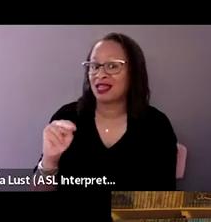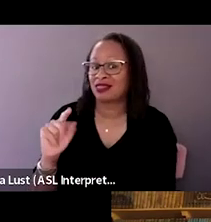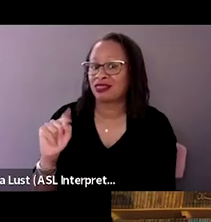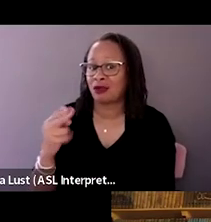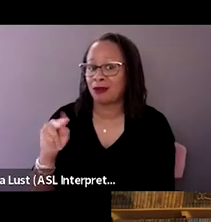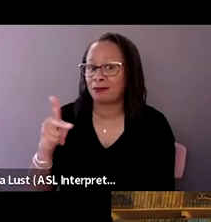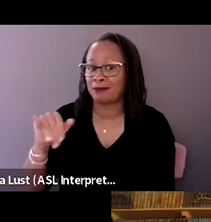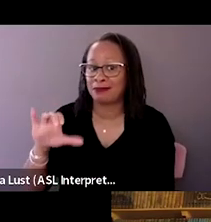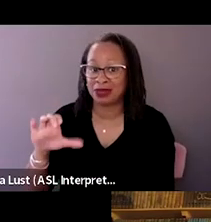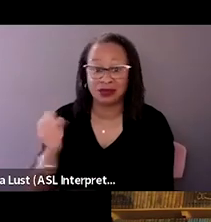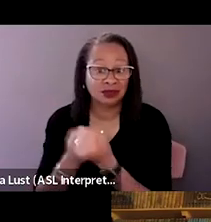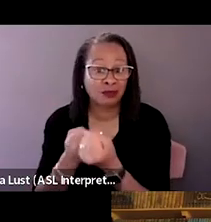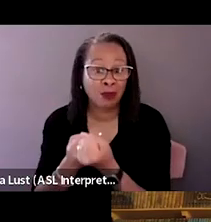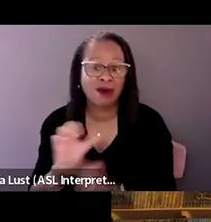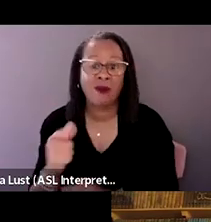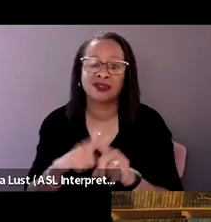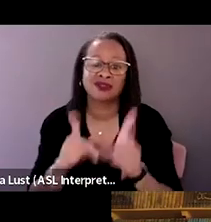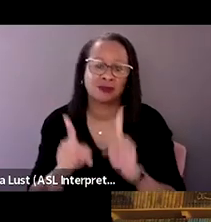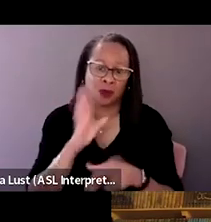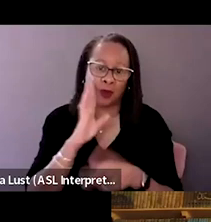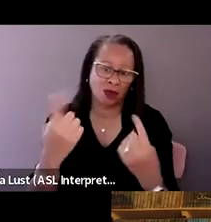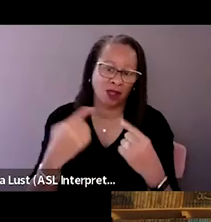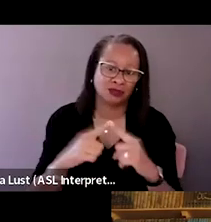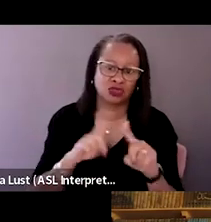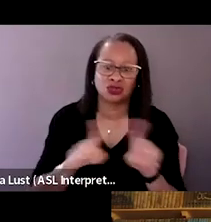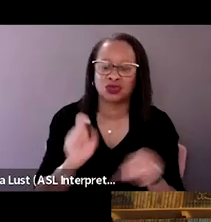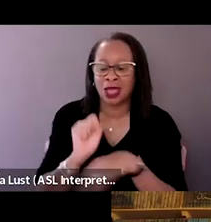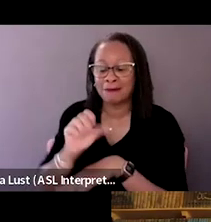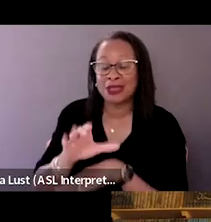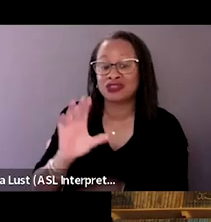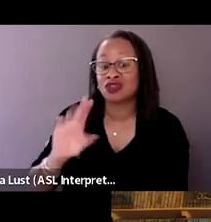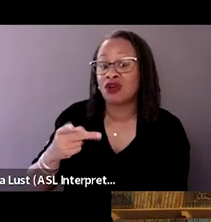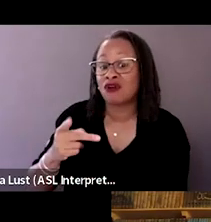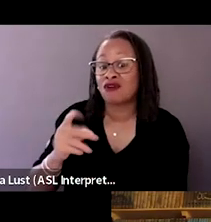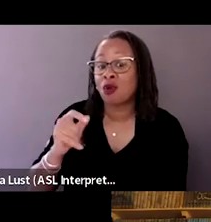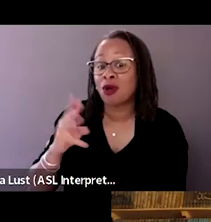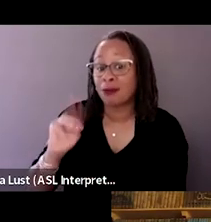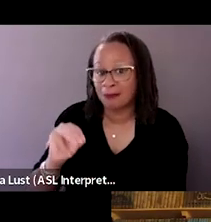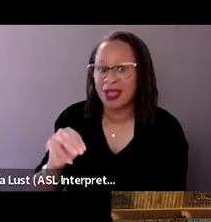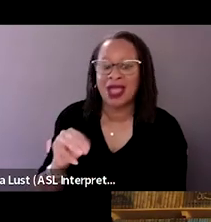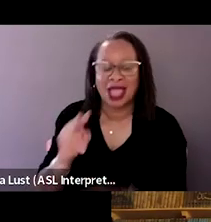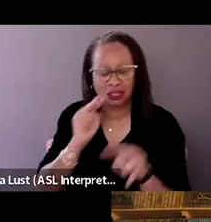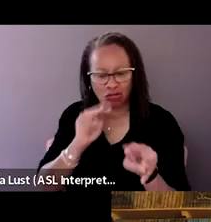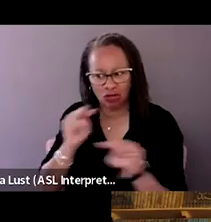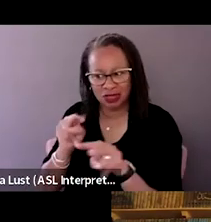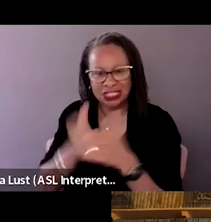All these different people tend to come to these pitch forums and have a look at what new stories are coming down the line.